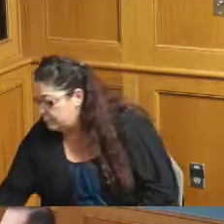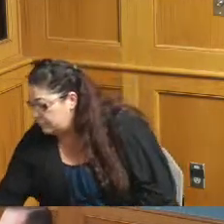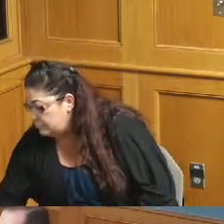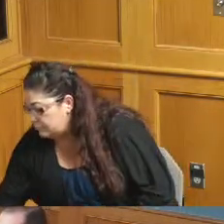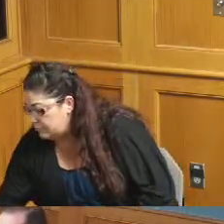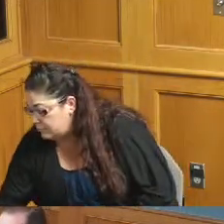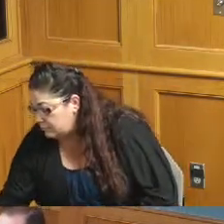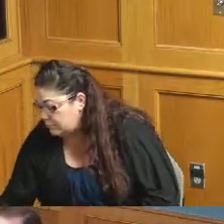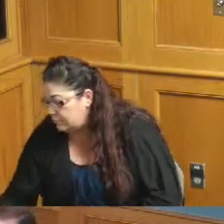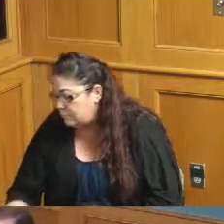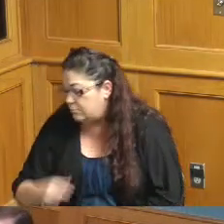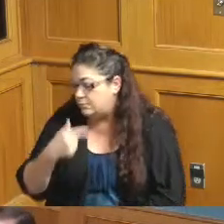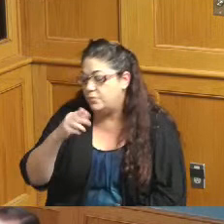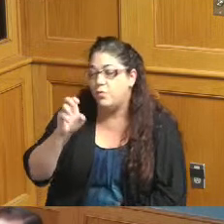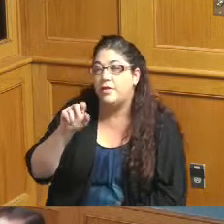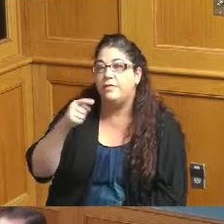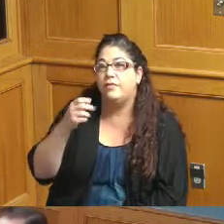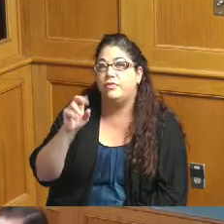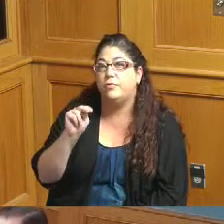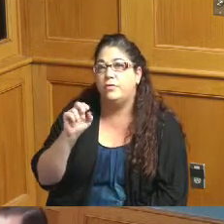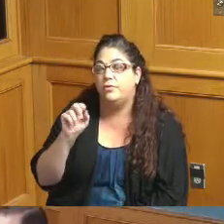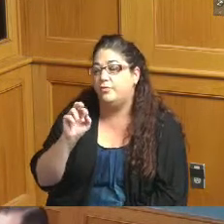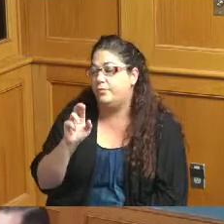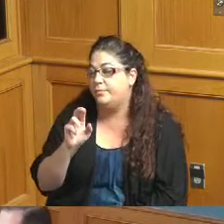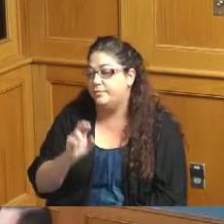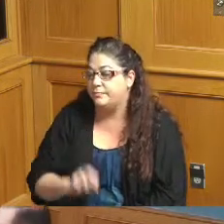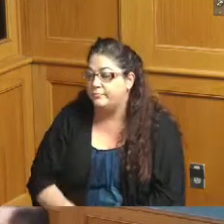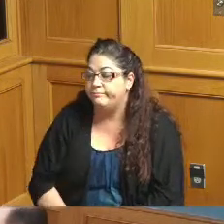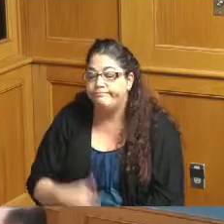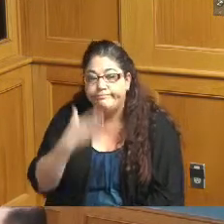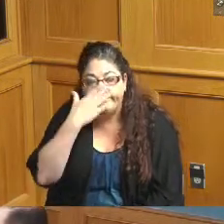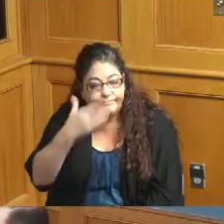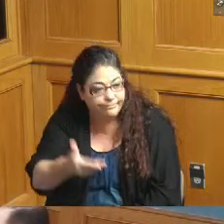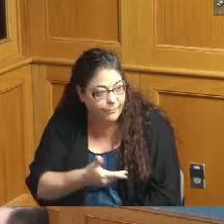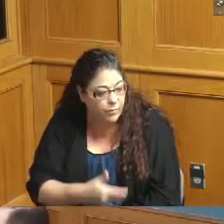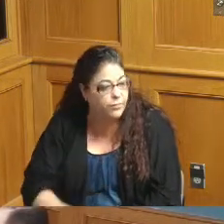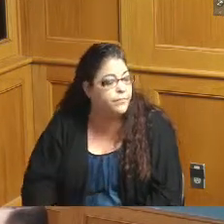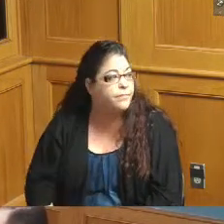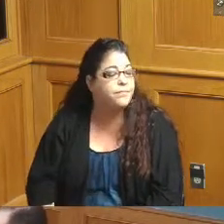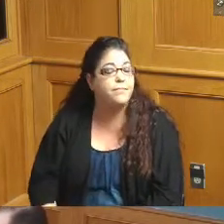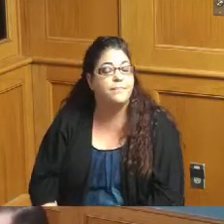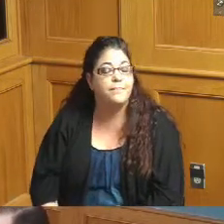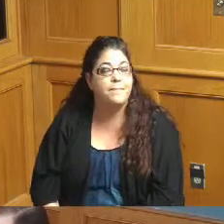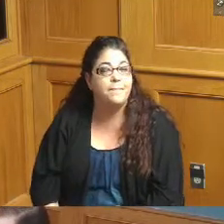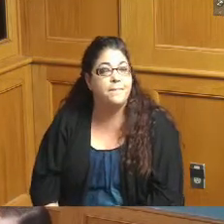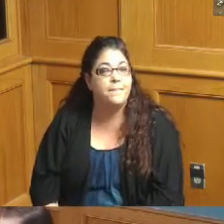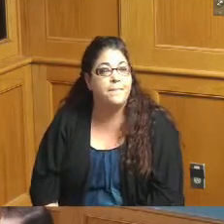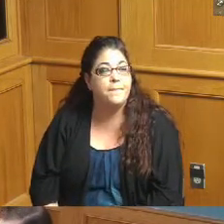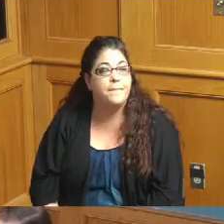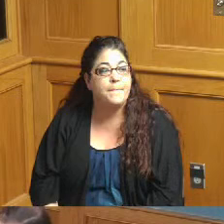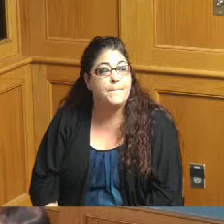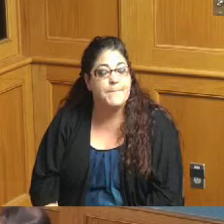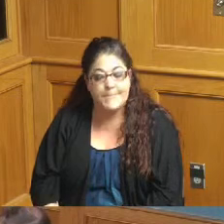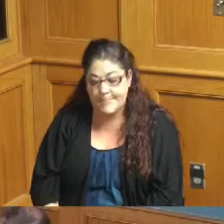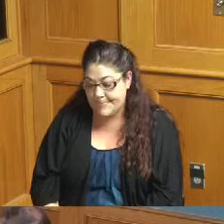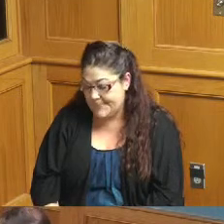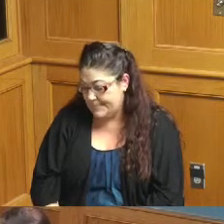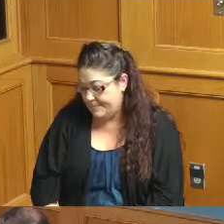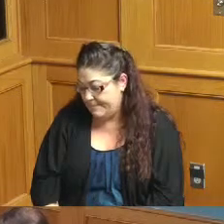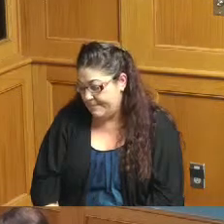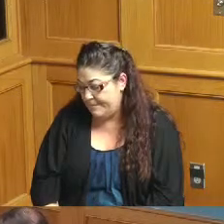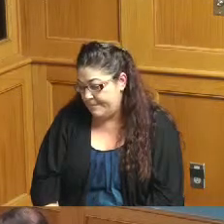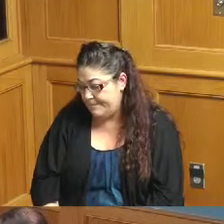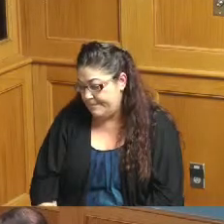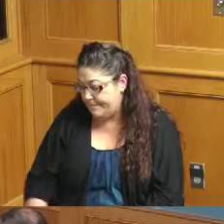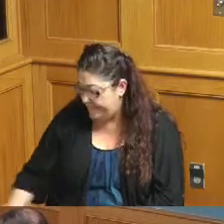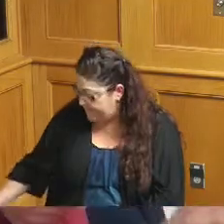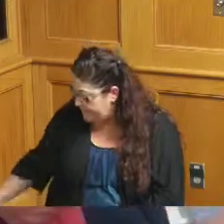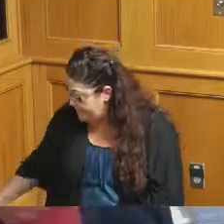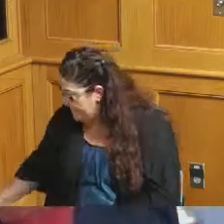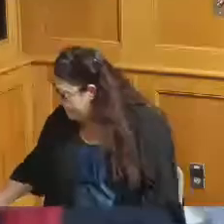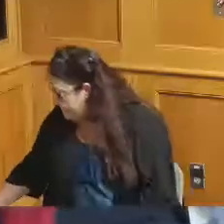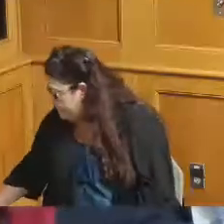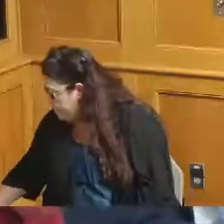welcome thank you thank you how do I turn it John